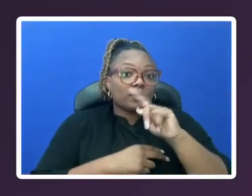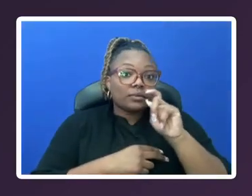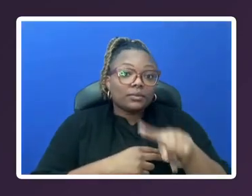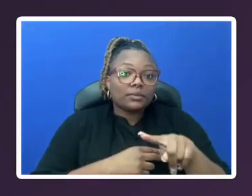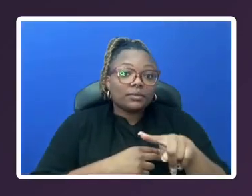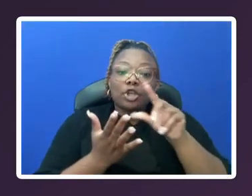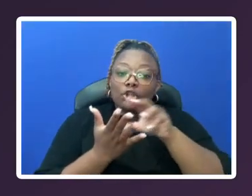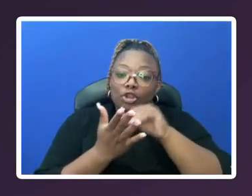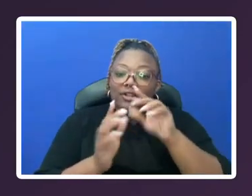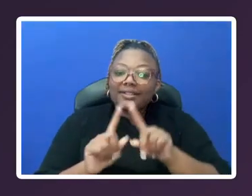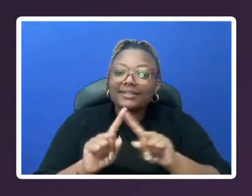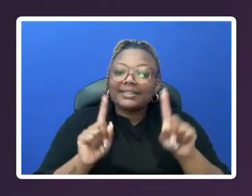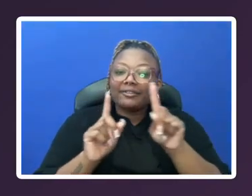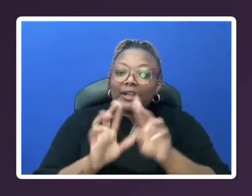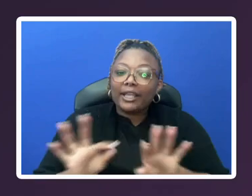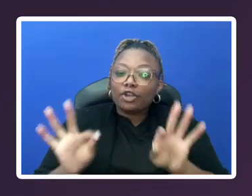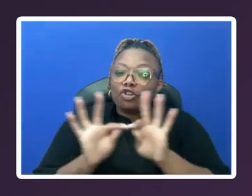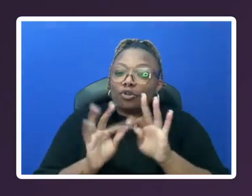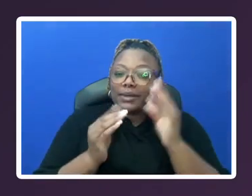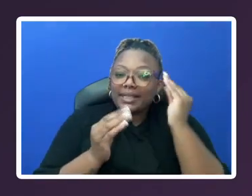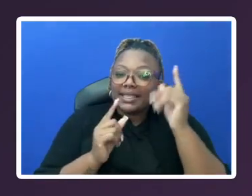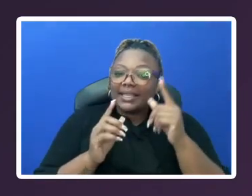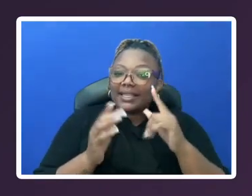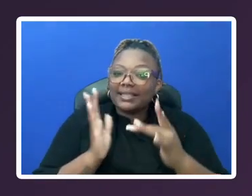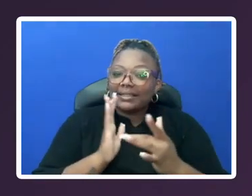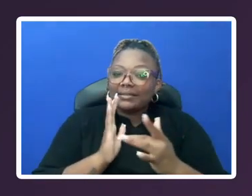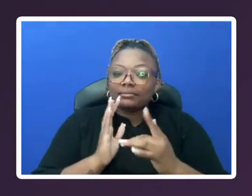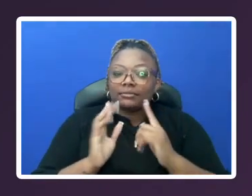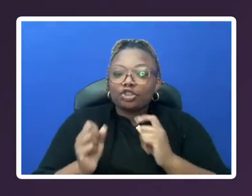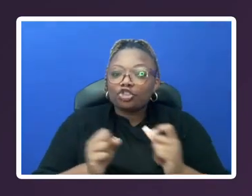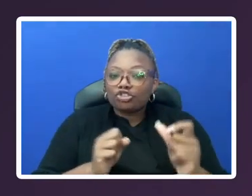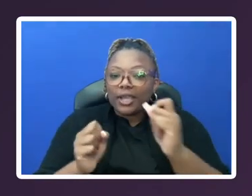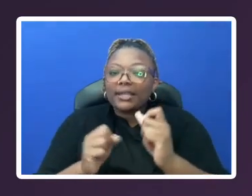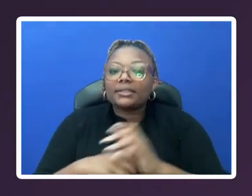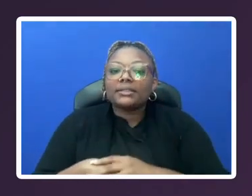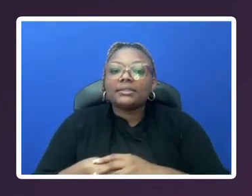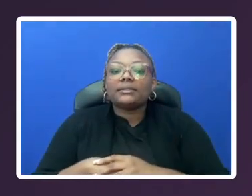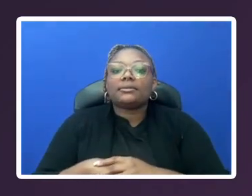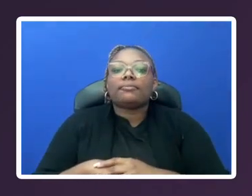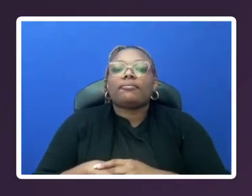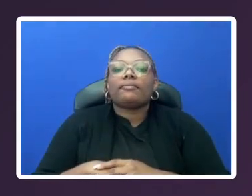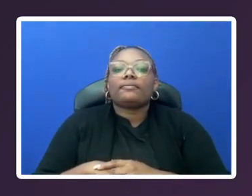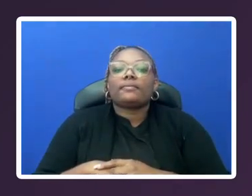techniques, through Jocelyn with the portraits -- or the elements of portrayal and then after